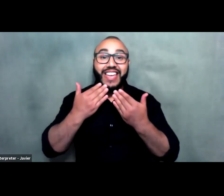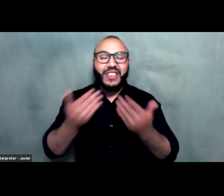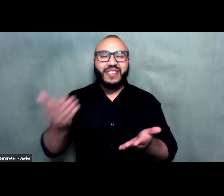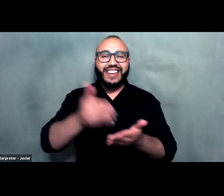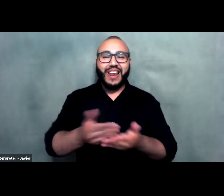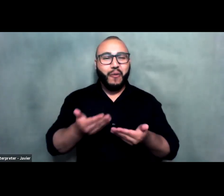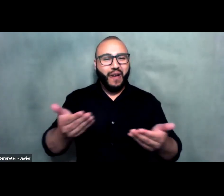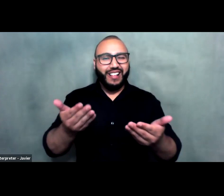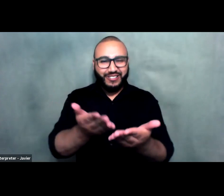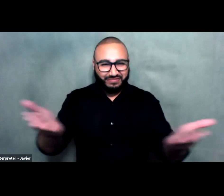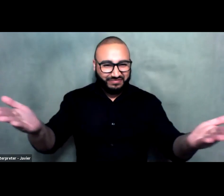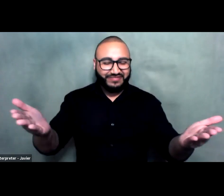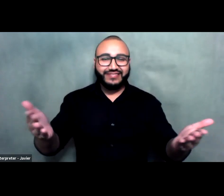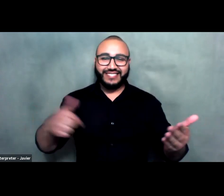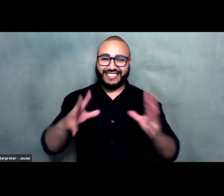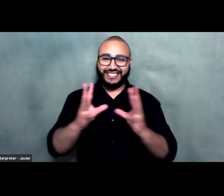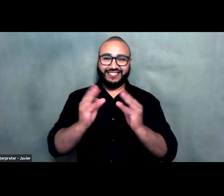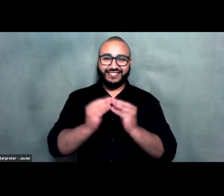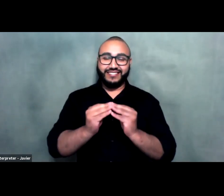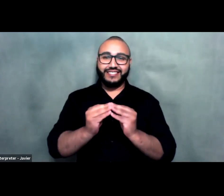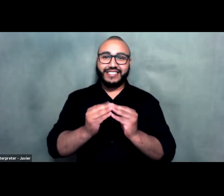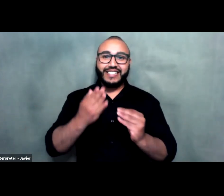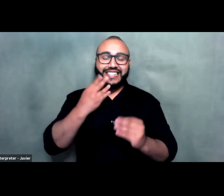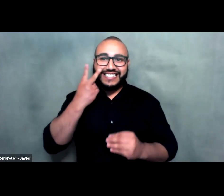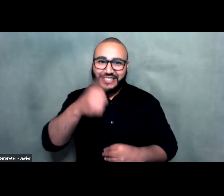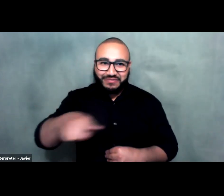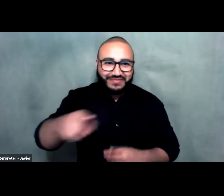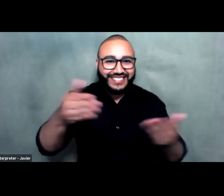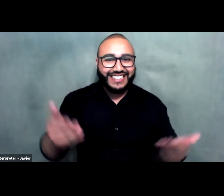everyone to our session. It's good to see everybody here on this Friday afternoon.